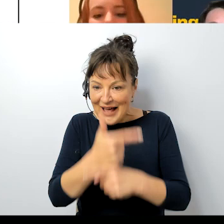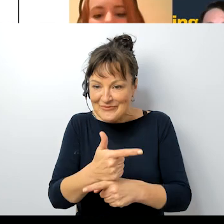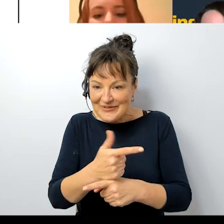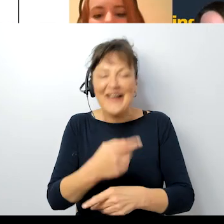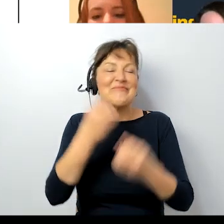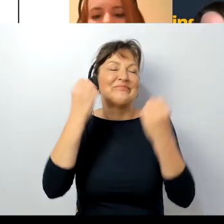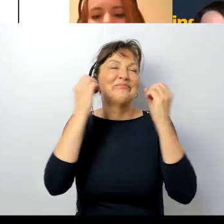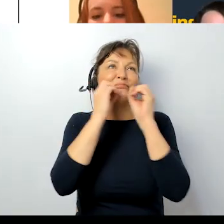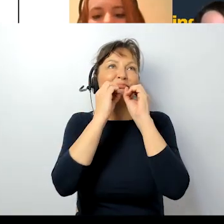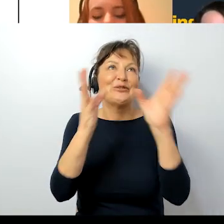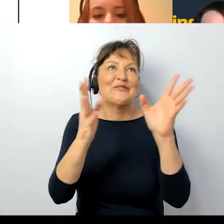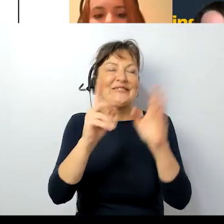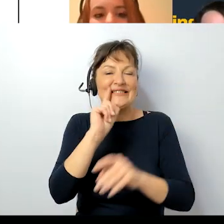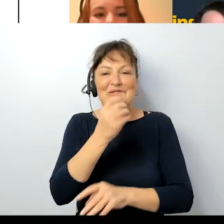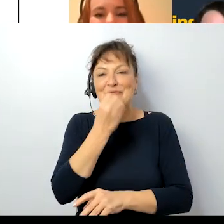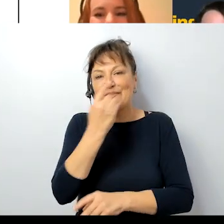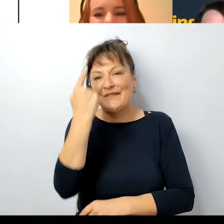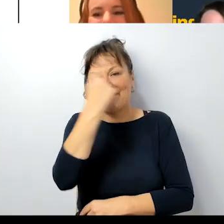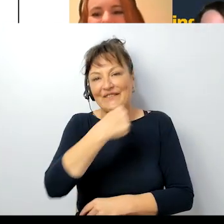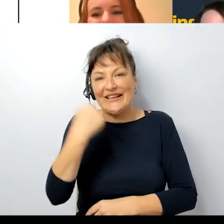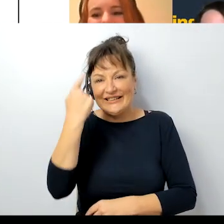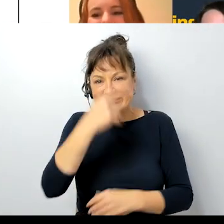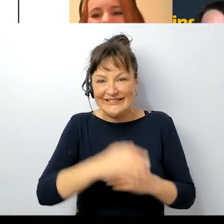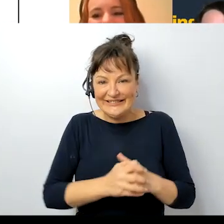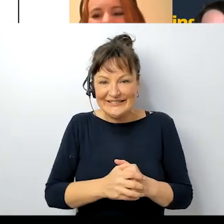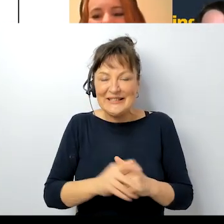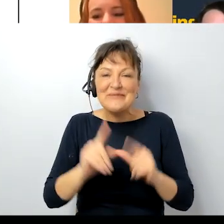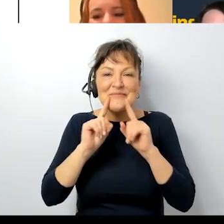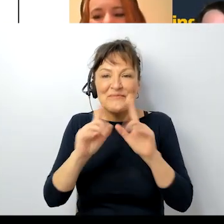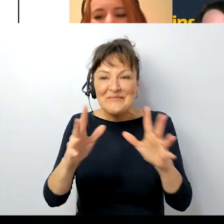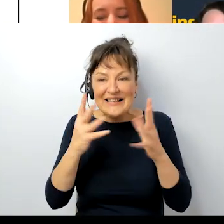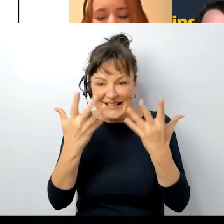Good evening everyone. I see you've all switched on your camera so we can see